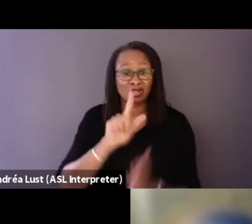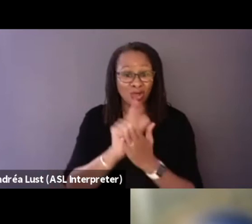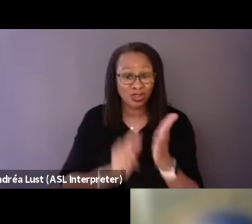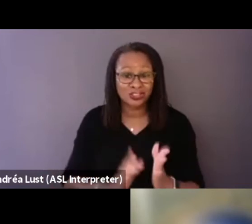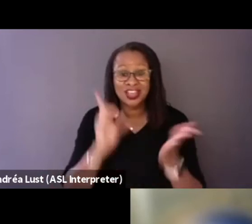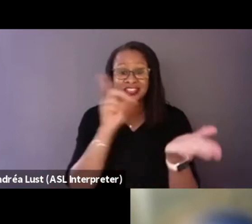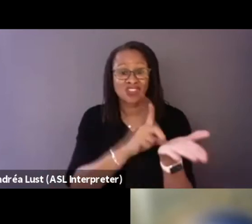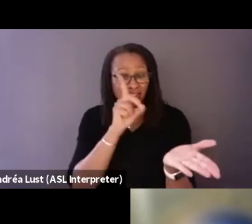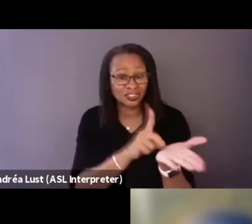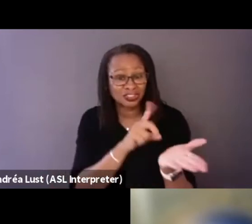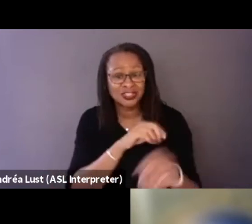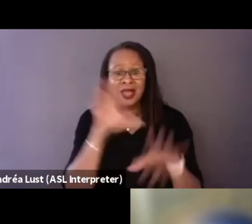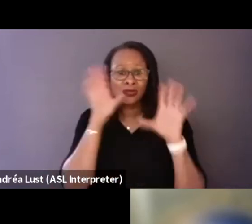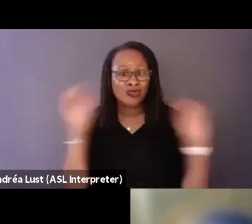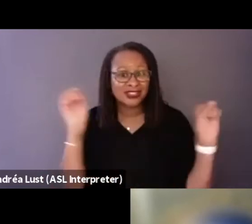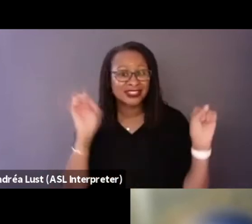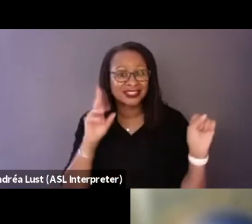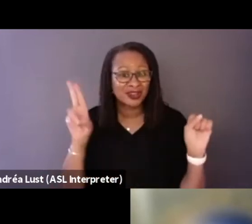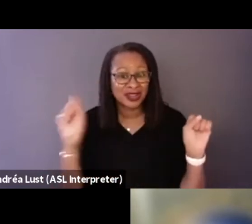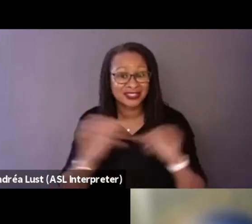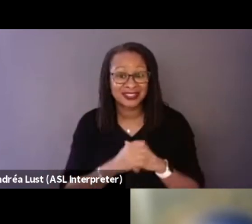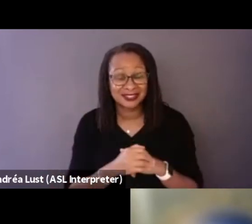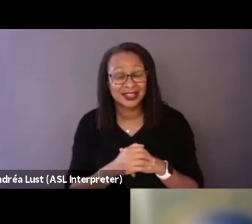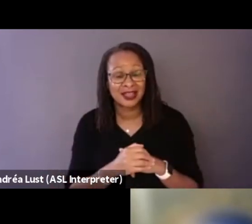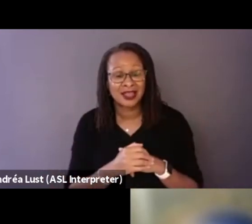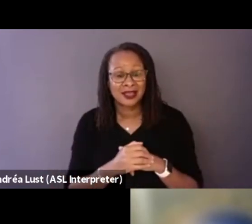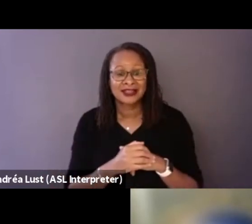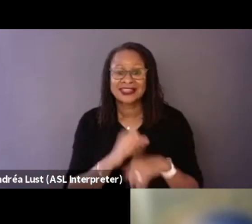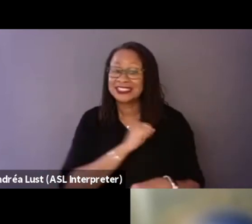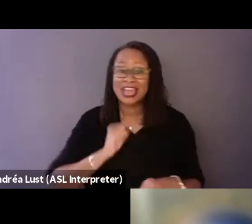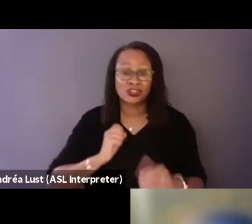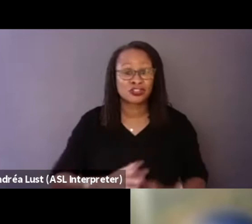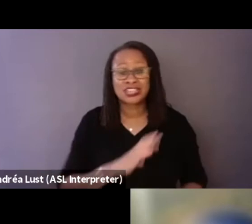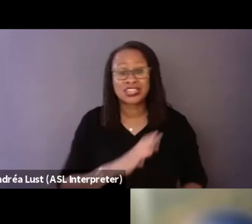and Presidents of the United States, and senators and Congress folks, and all of that,